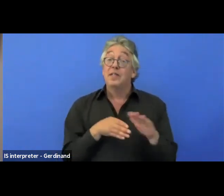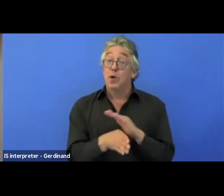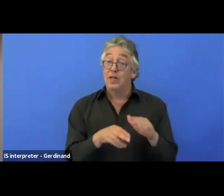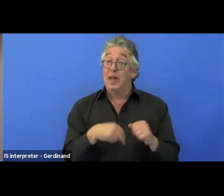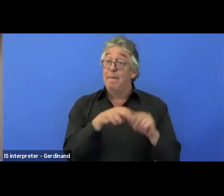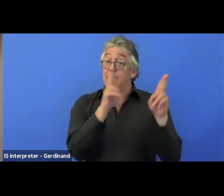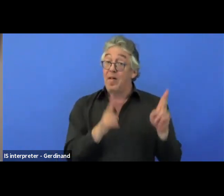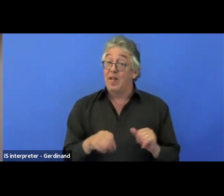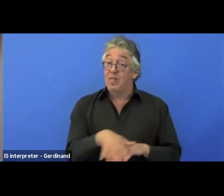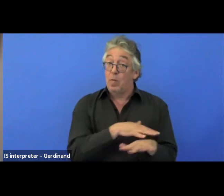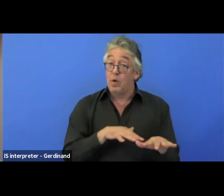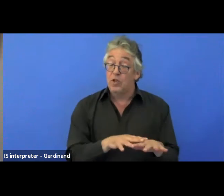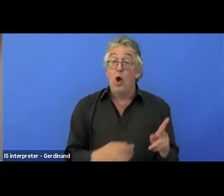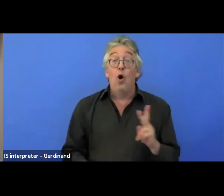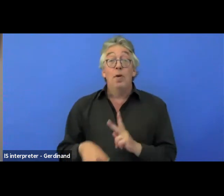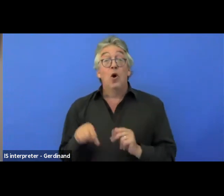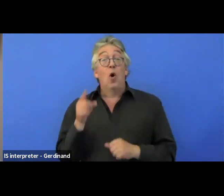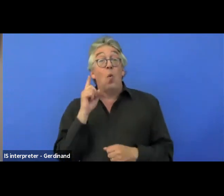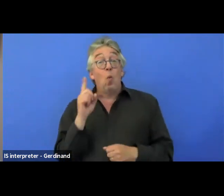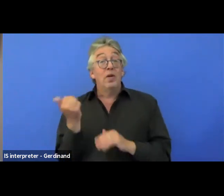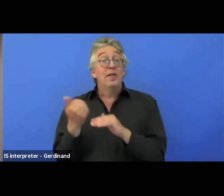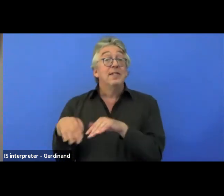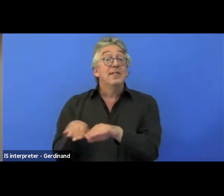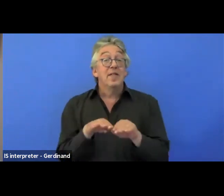and we have a standard on the accessibility of lifts.